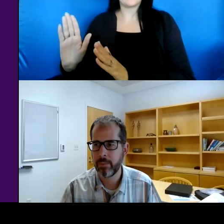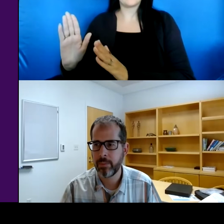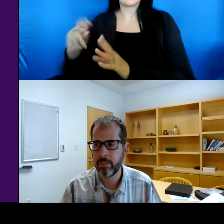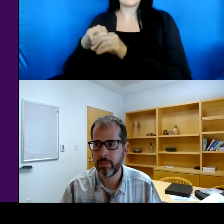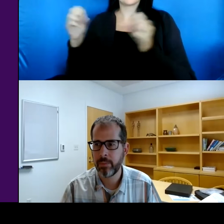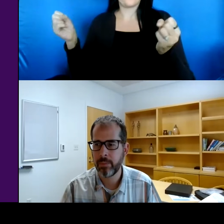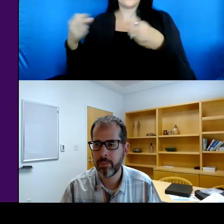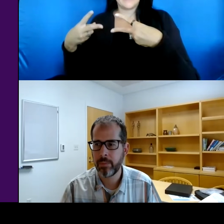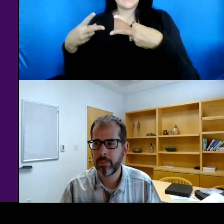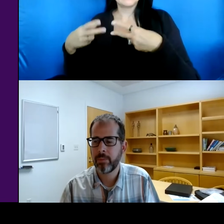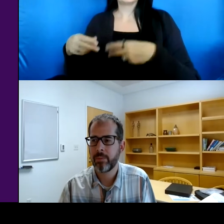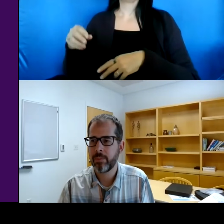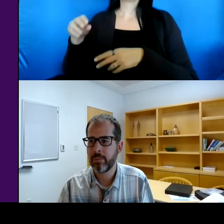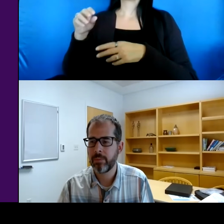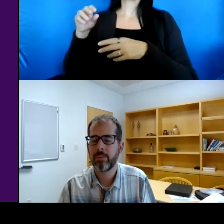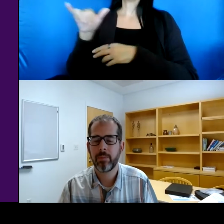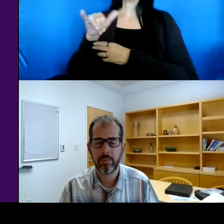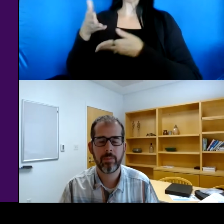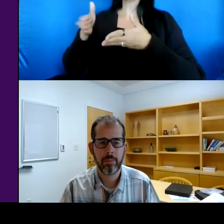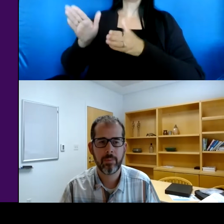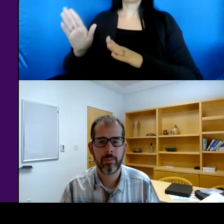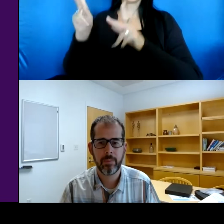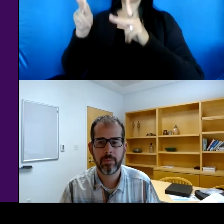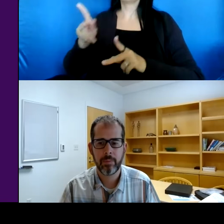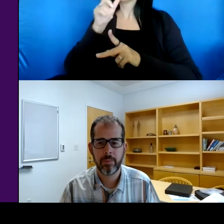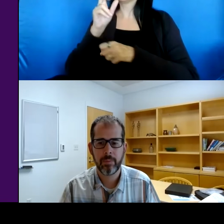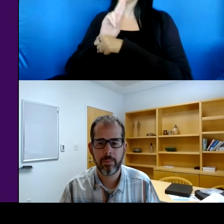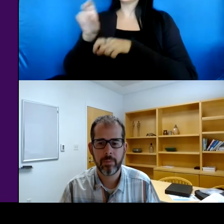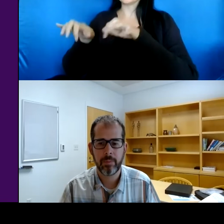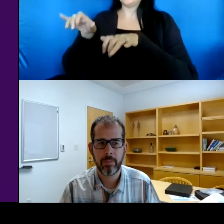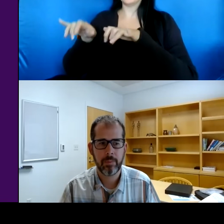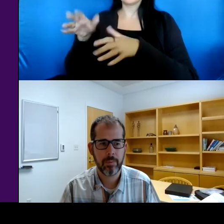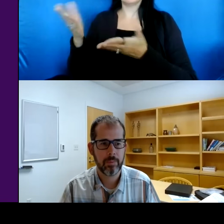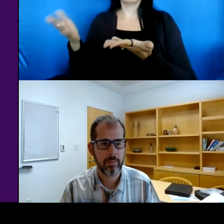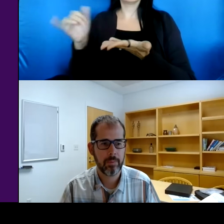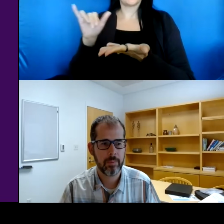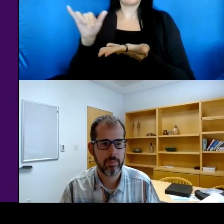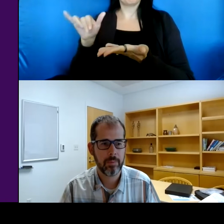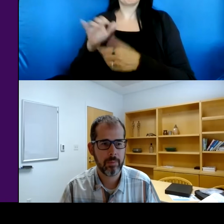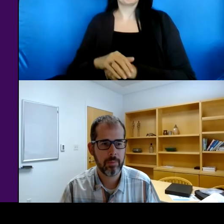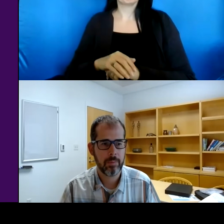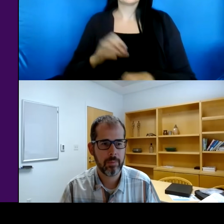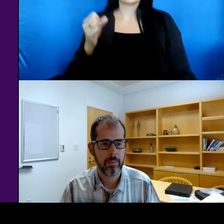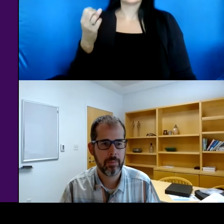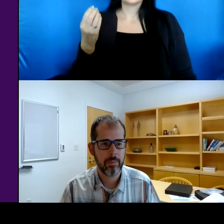the same way that a keyboard user would. So, it is a little bit of a catch-all keyboard.